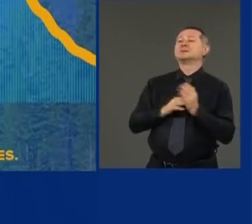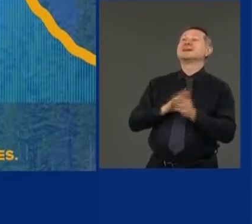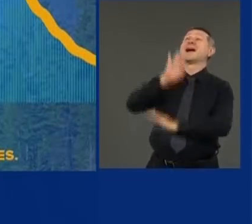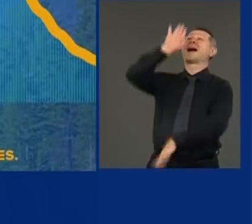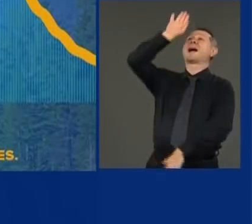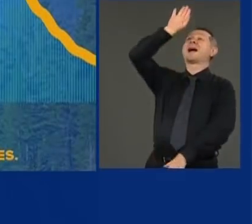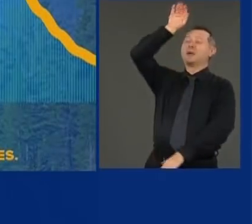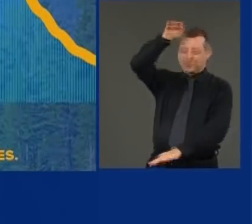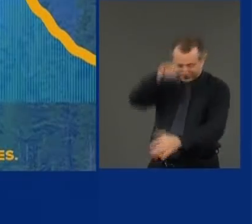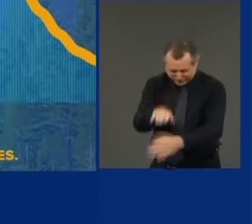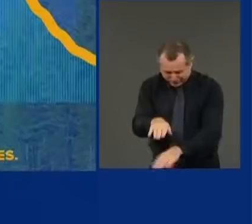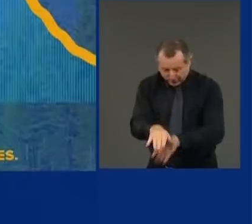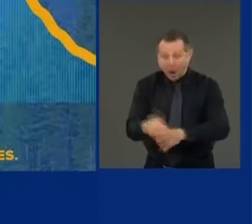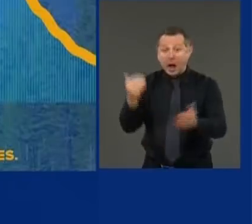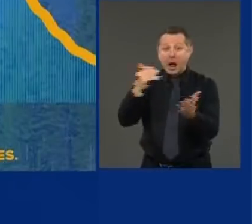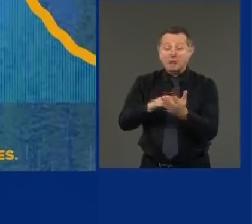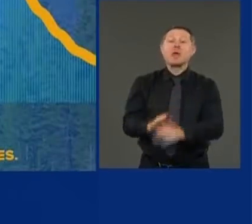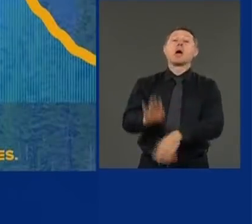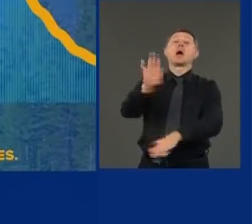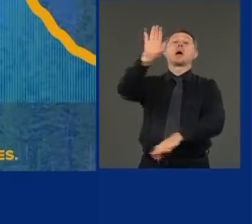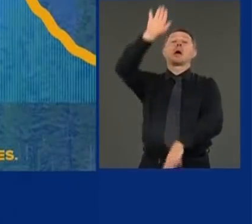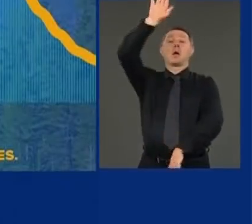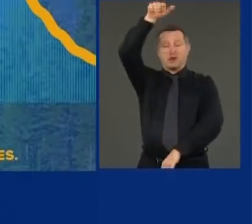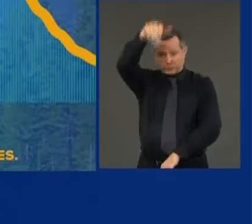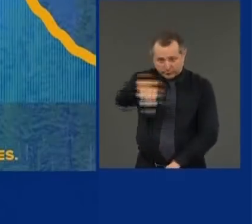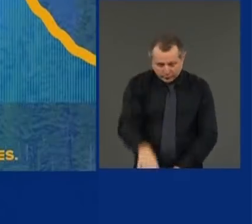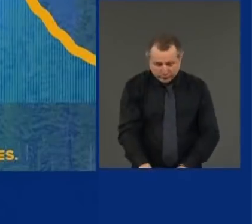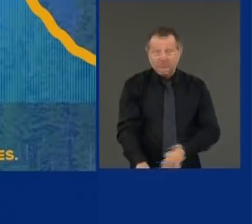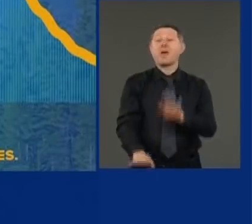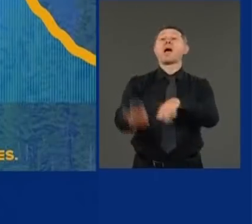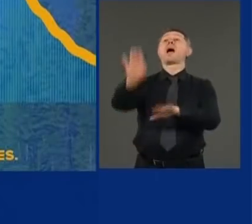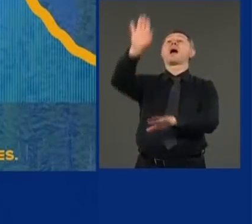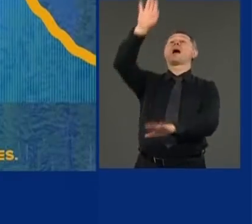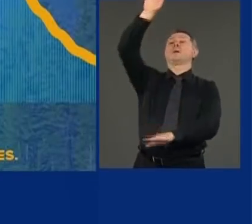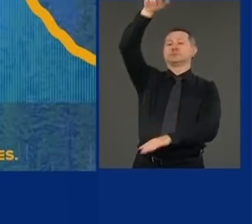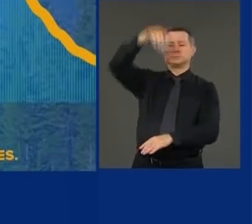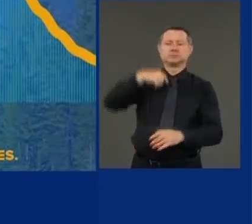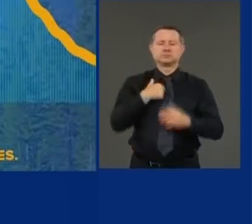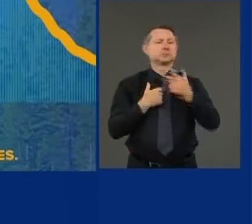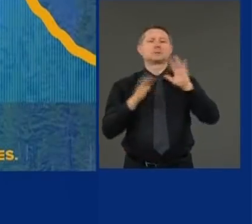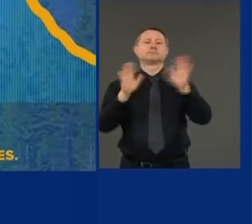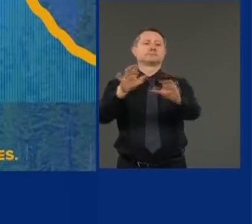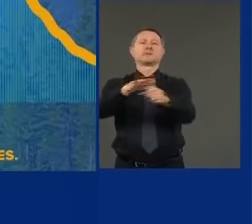THERE IS THE MOUNTAIN. WE DON'T WANT TO HAVE THE CHALLENGE OF CROSSING A MOUNTAIN